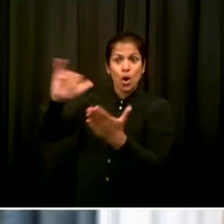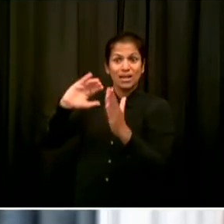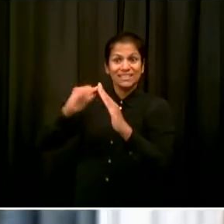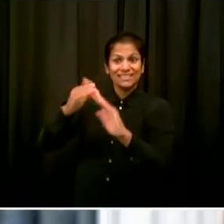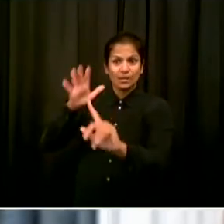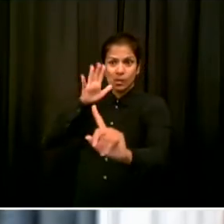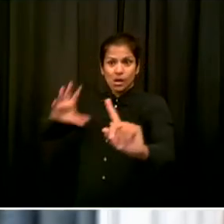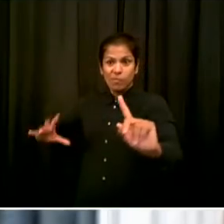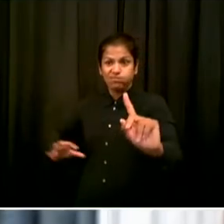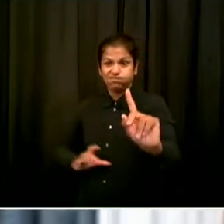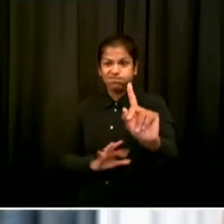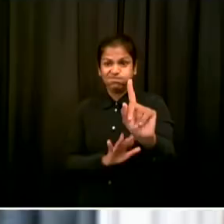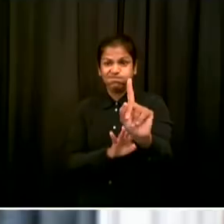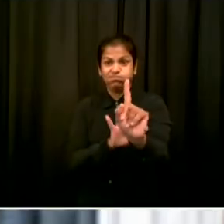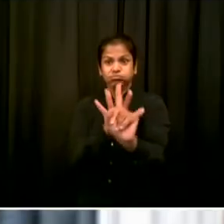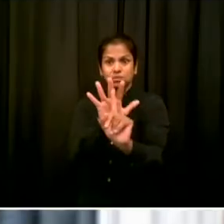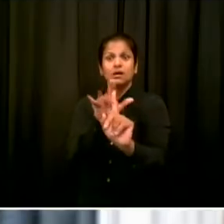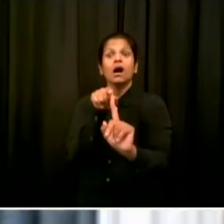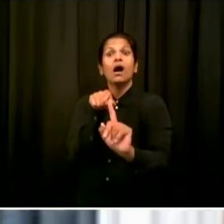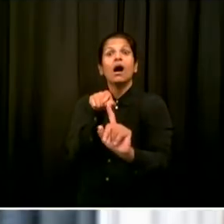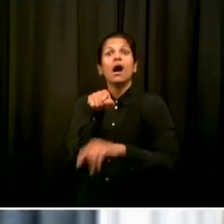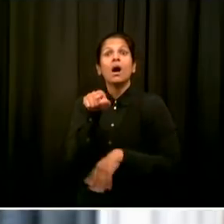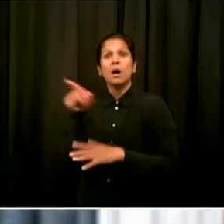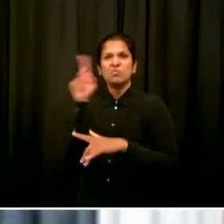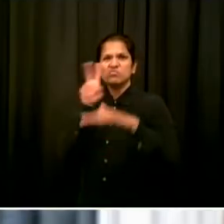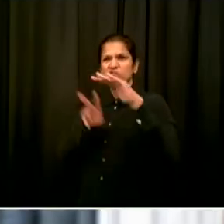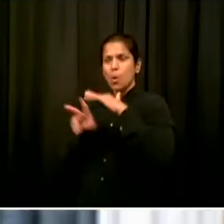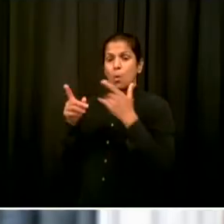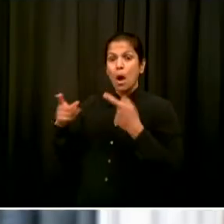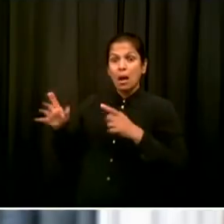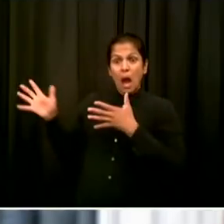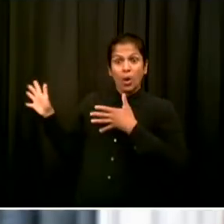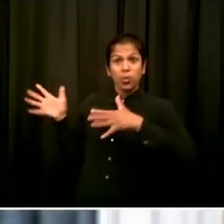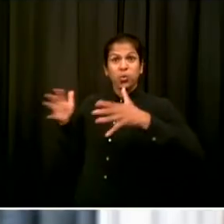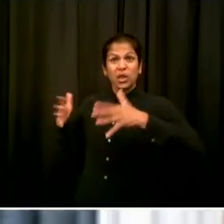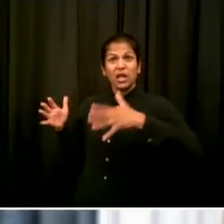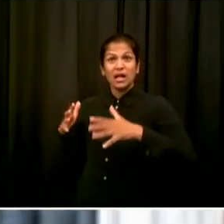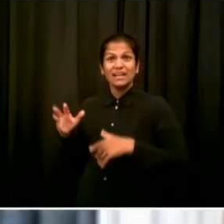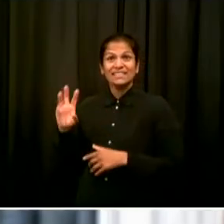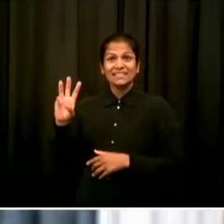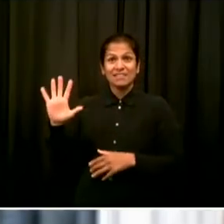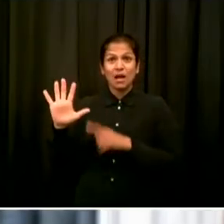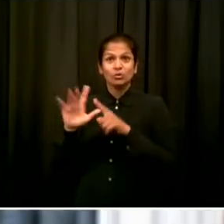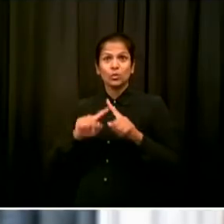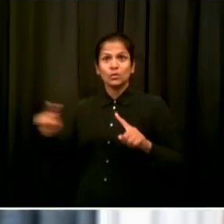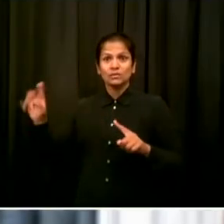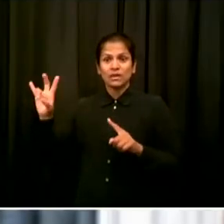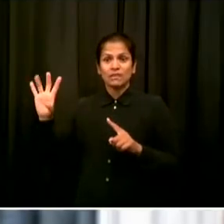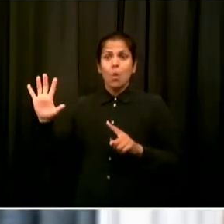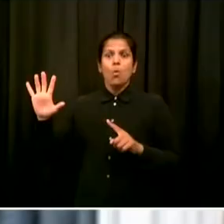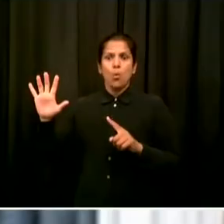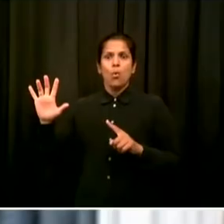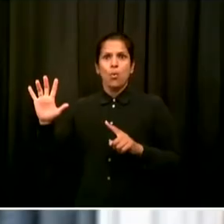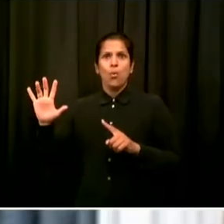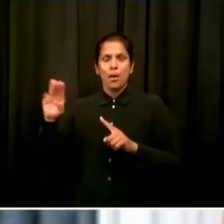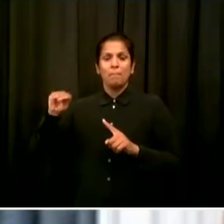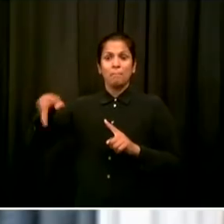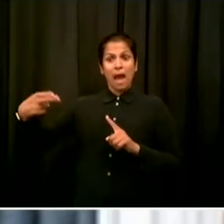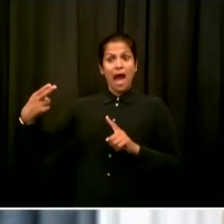THE STORM IS GOING TO TRACK OVER NEW YORK. WE WILL SEE SUSTAINED NDWIS 40 MILES PER HOUR TO 50 MILES